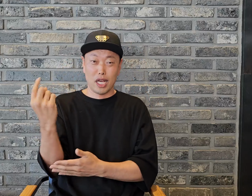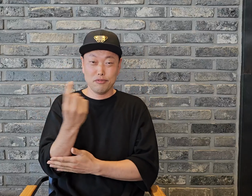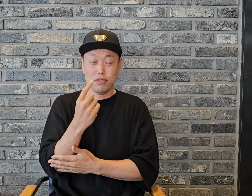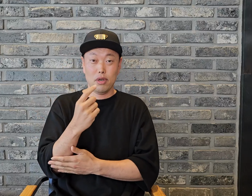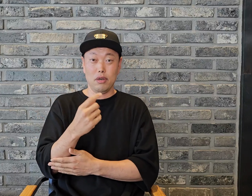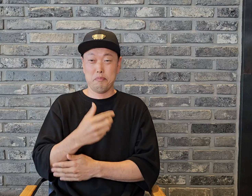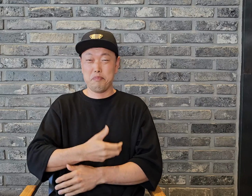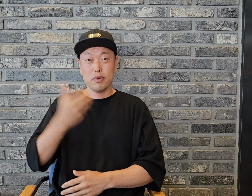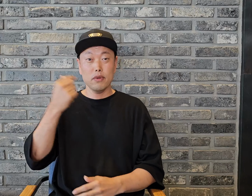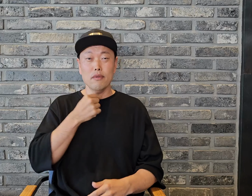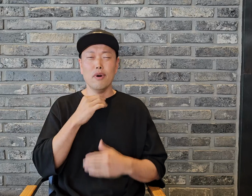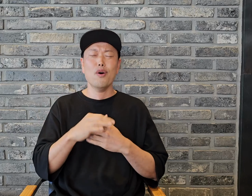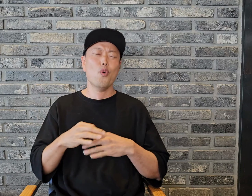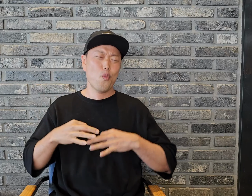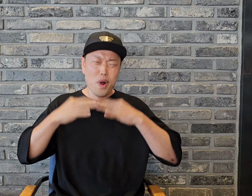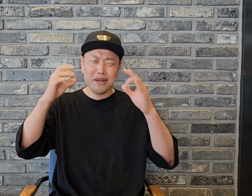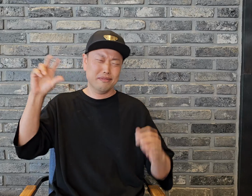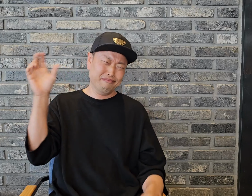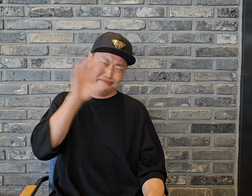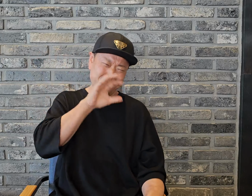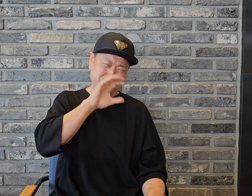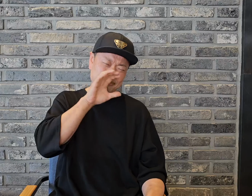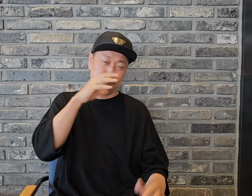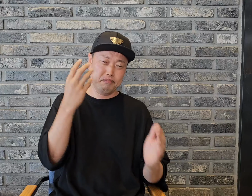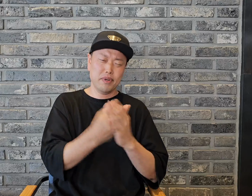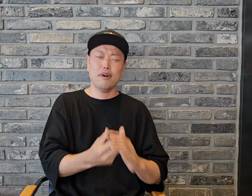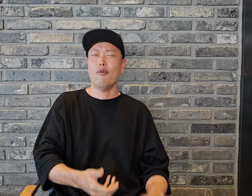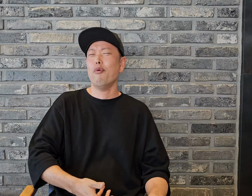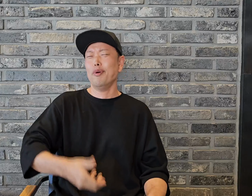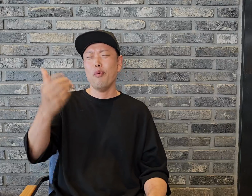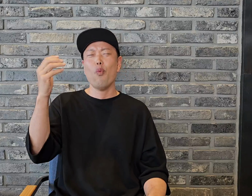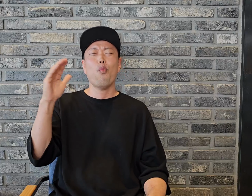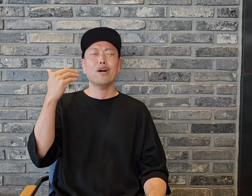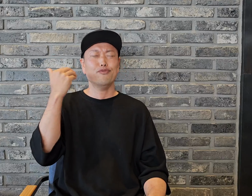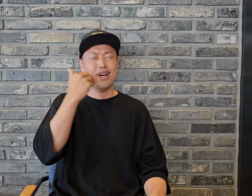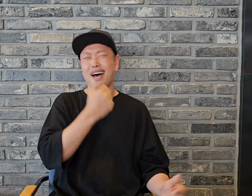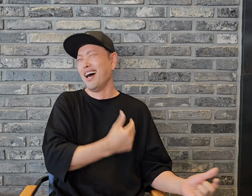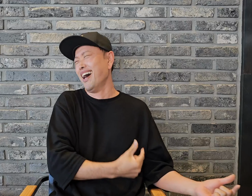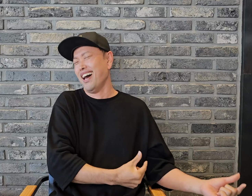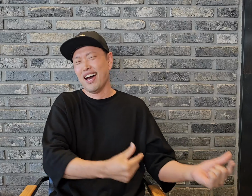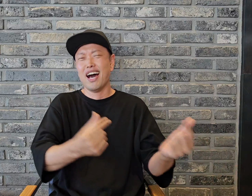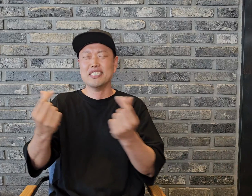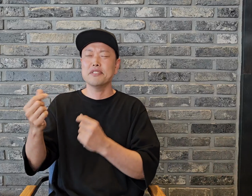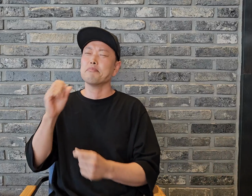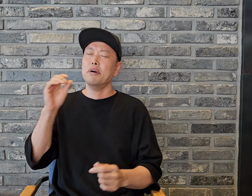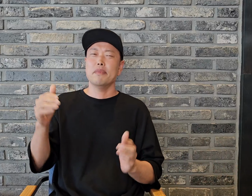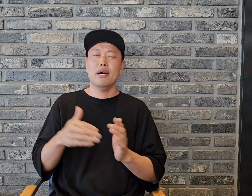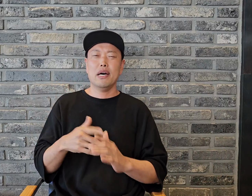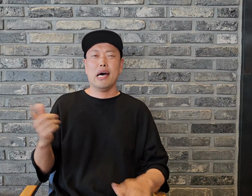Just as if you want to dream of becoming a baseball player, you have to work hard to succeed, everyone says that you have to work hard (to improve your language skills).